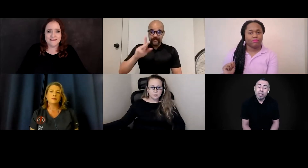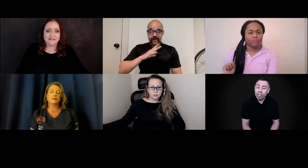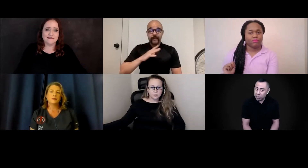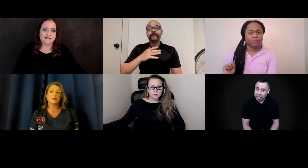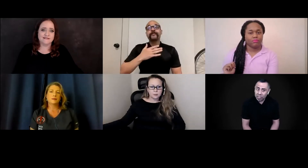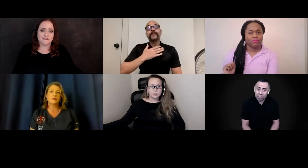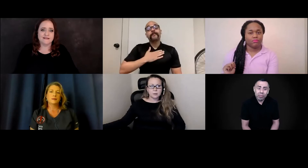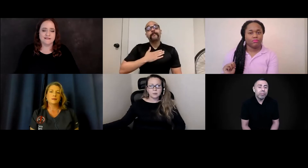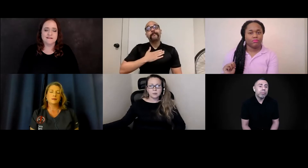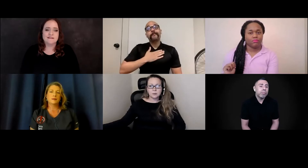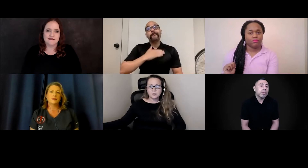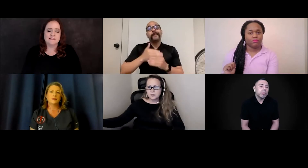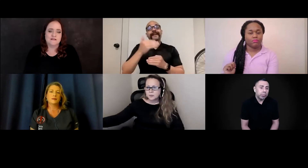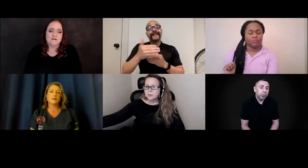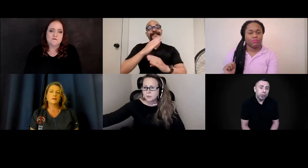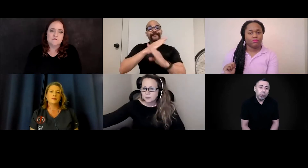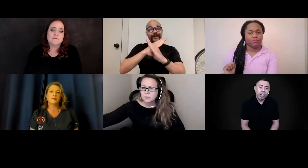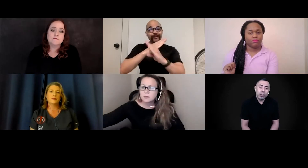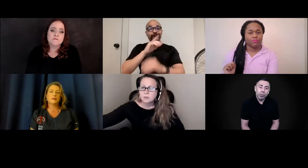and they send us a message.